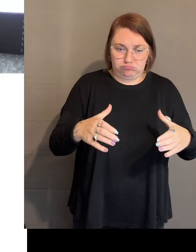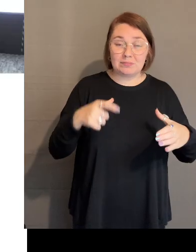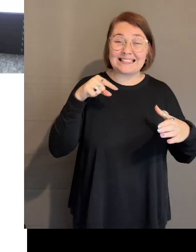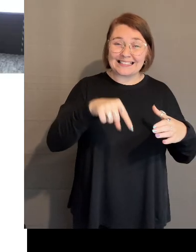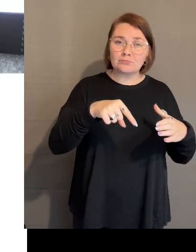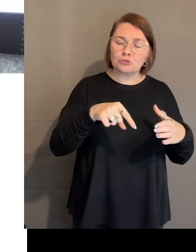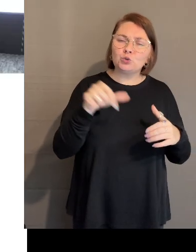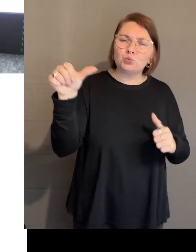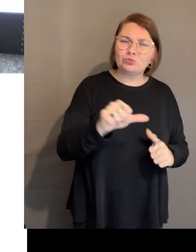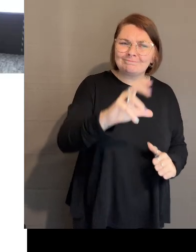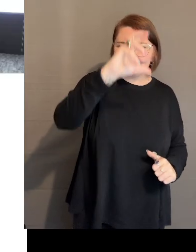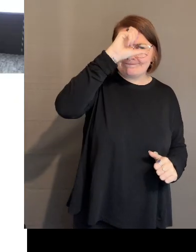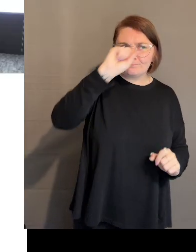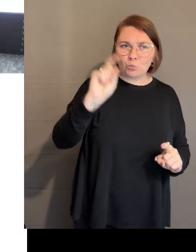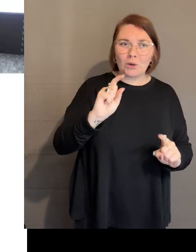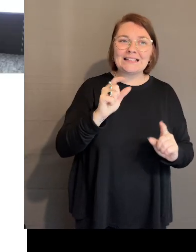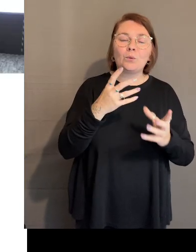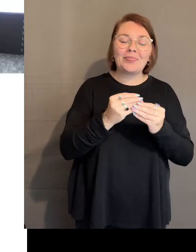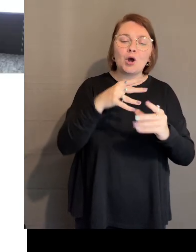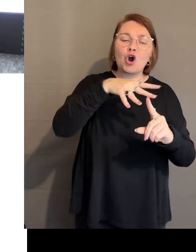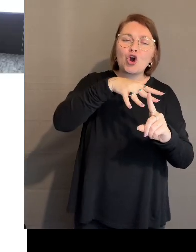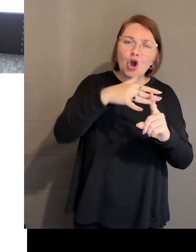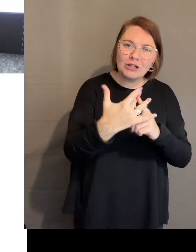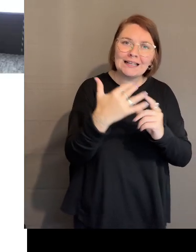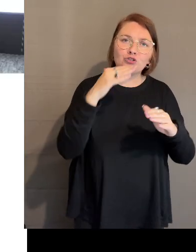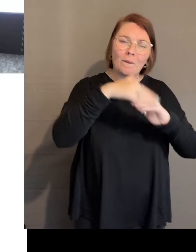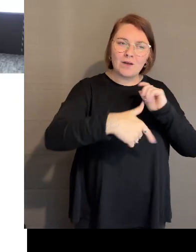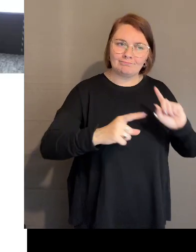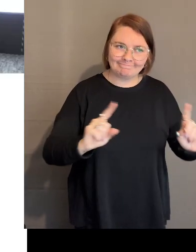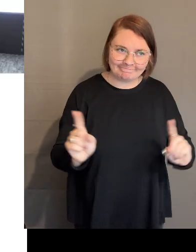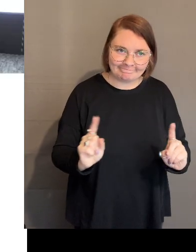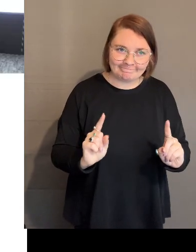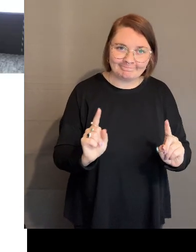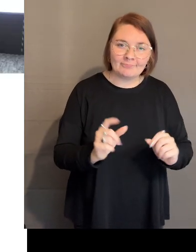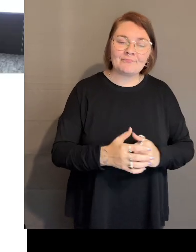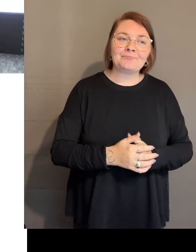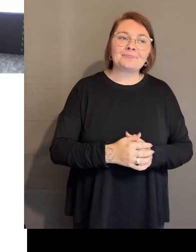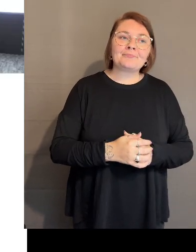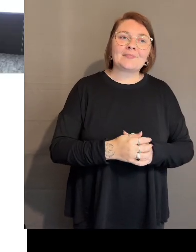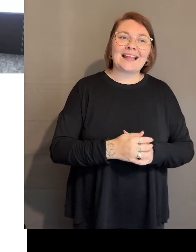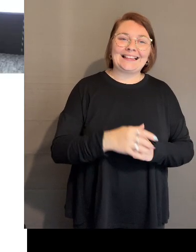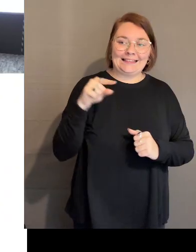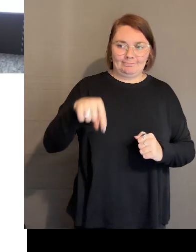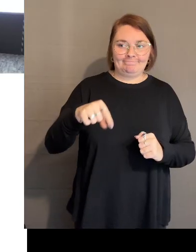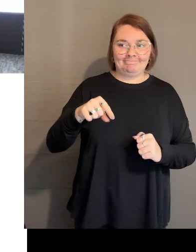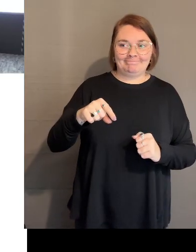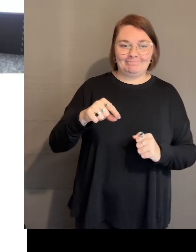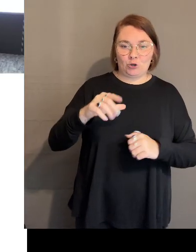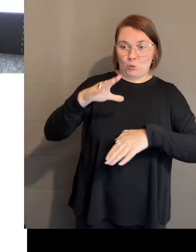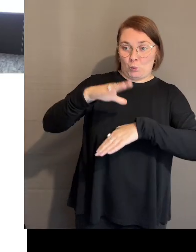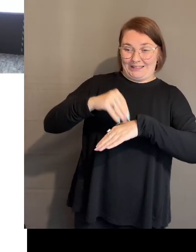And this is, should be remembered, in a context of a… of a… of a country.